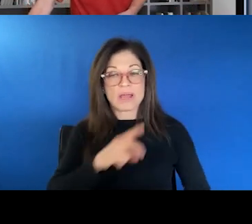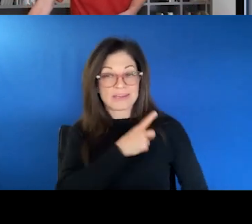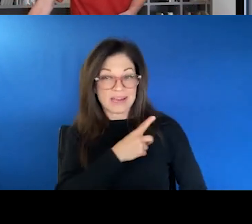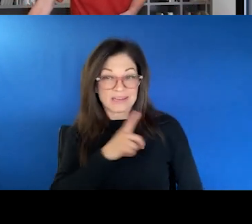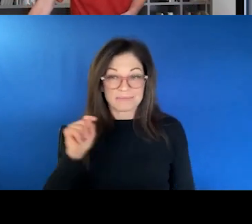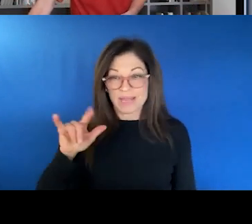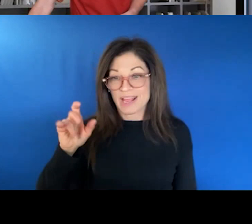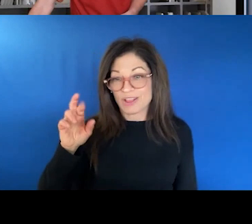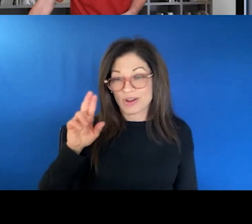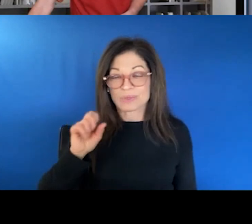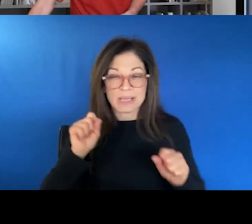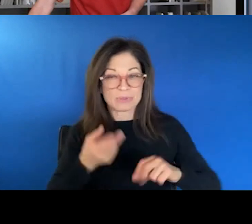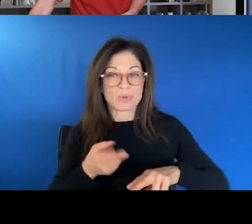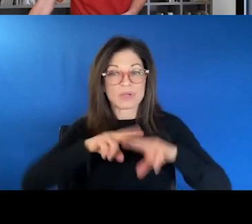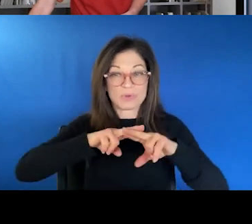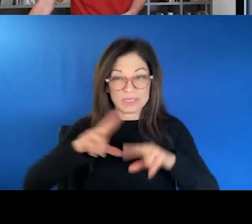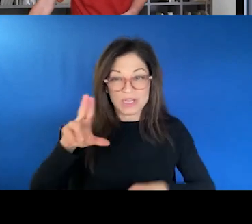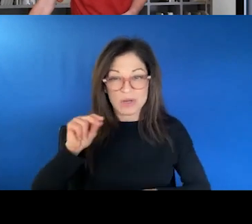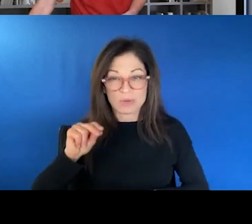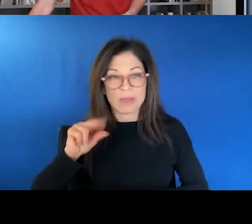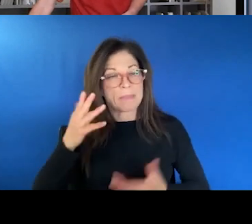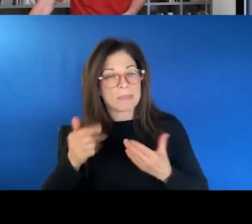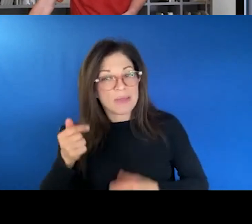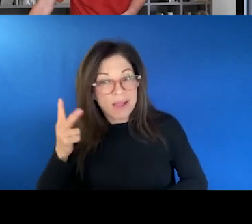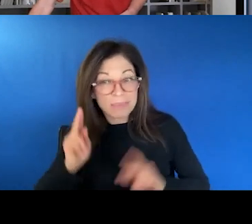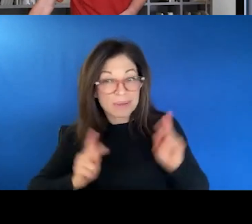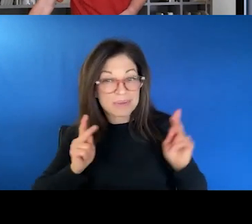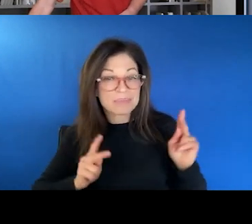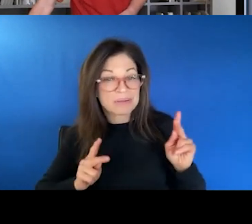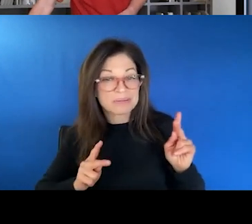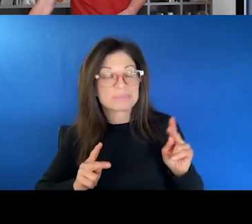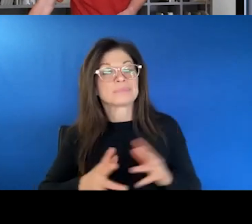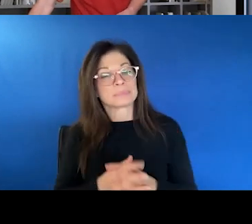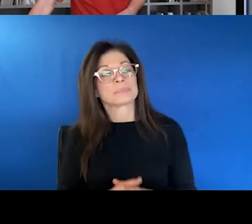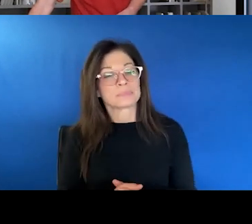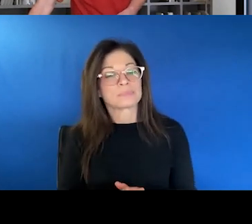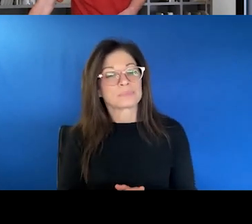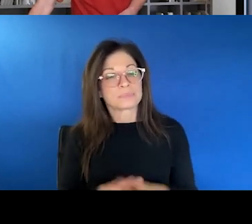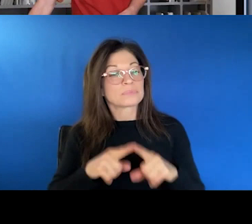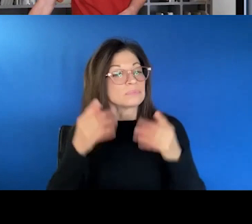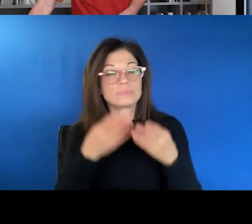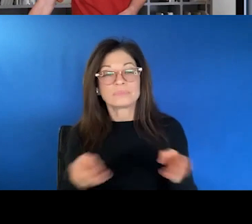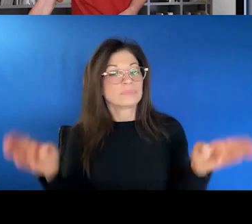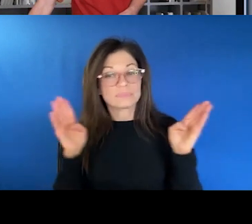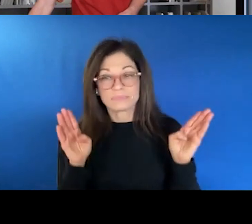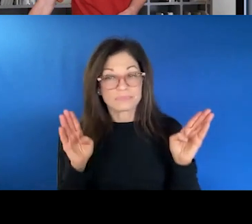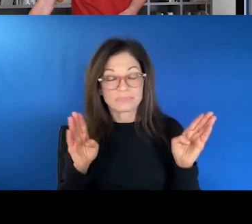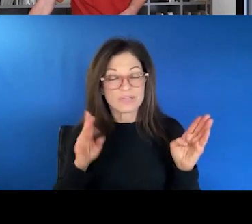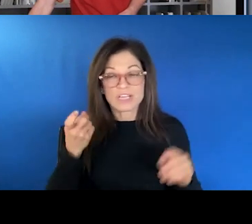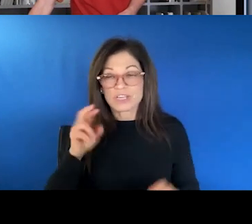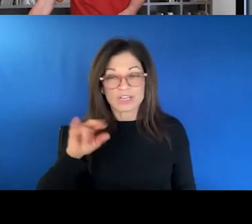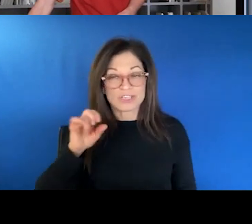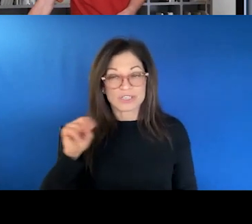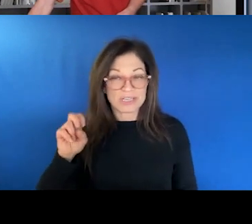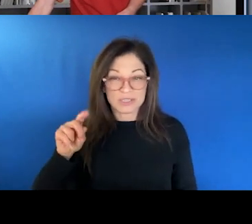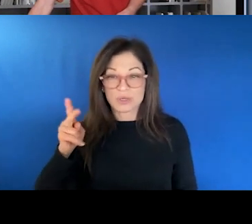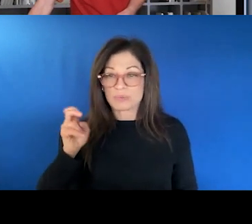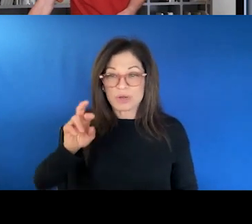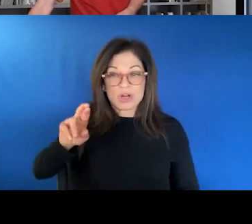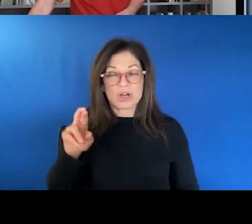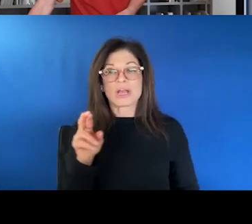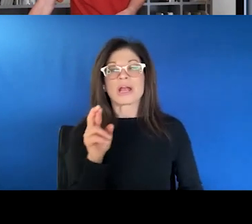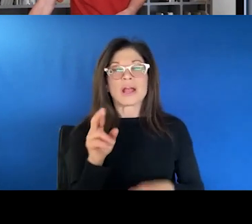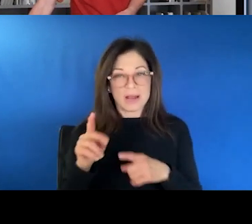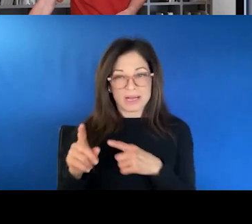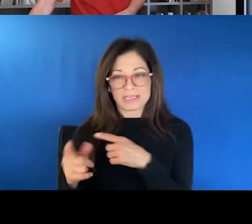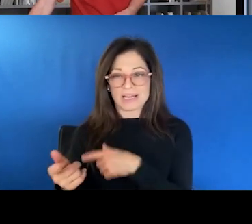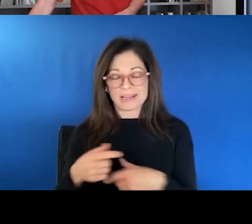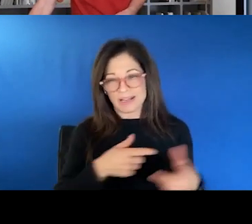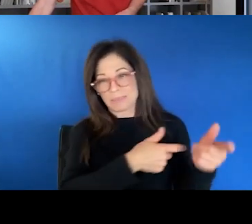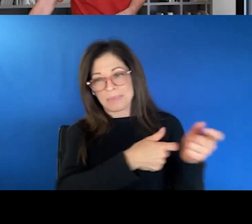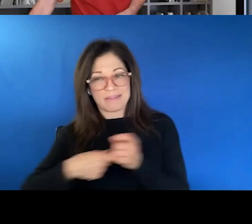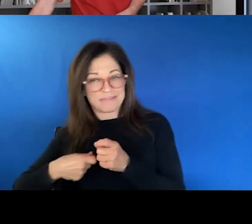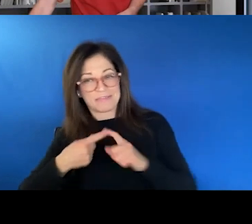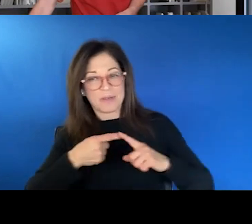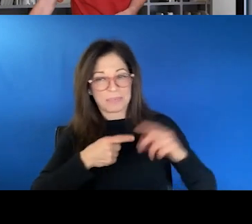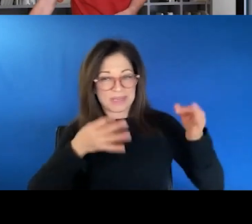INCREASE THE NO'S, BUT OVERALL, DOCTOR STUBER MOVED PEOPLE INTO